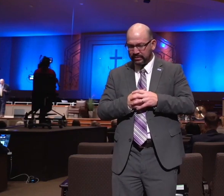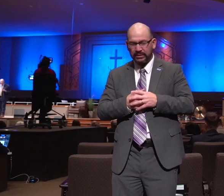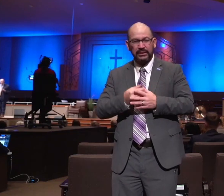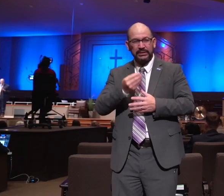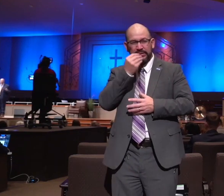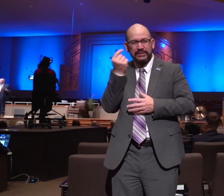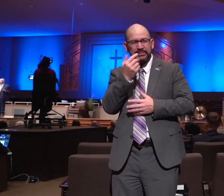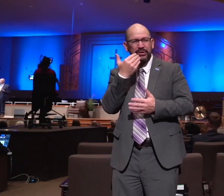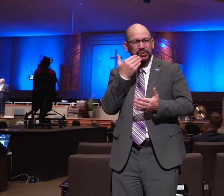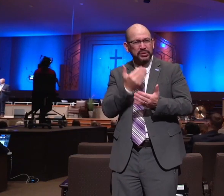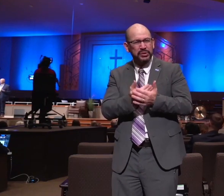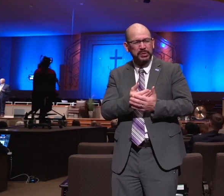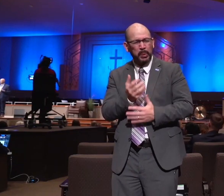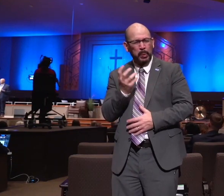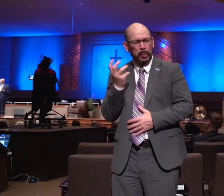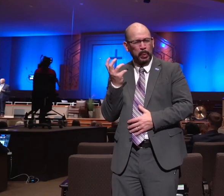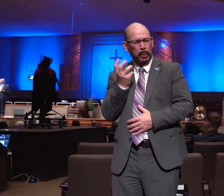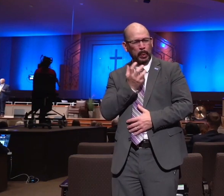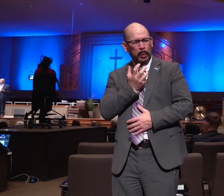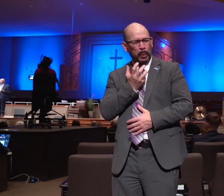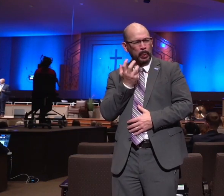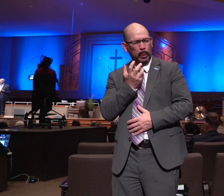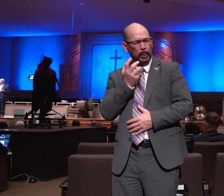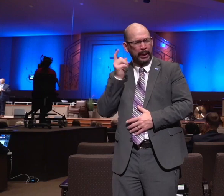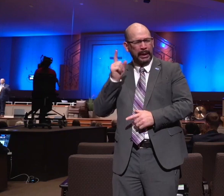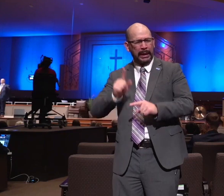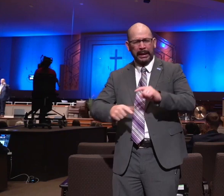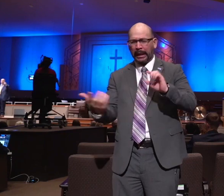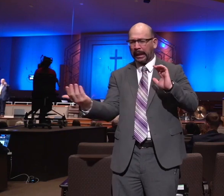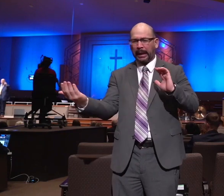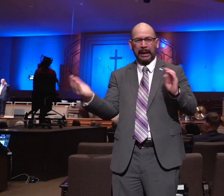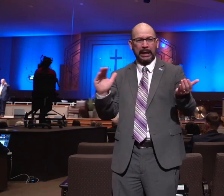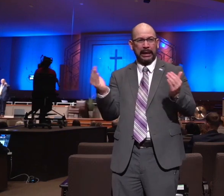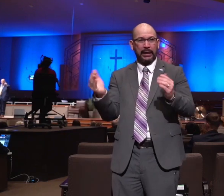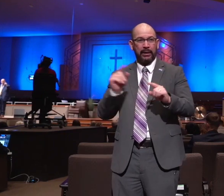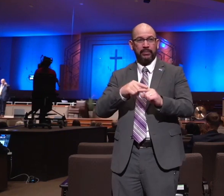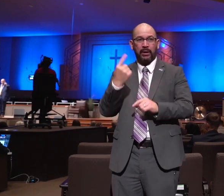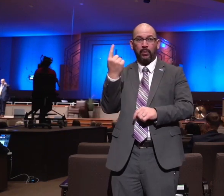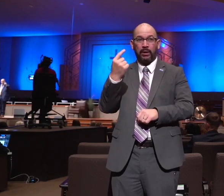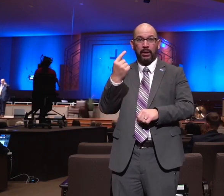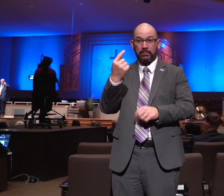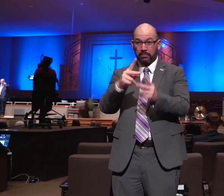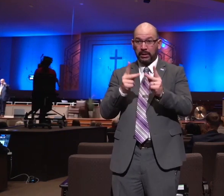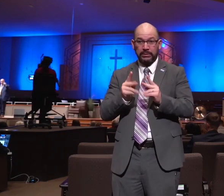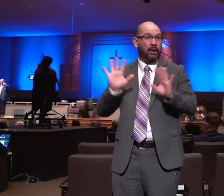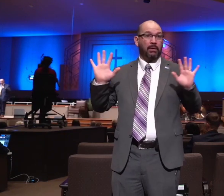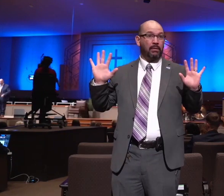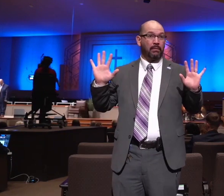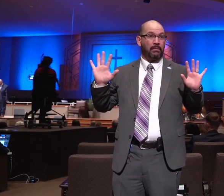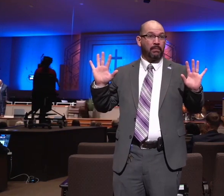that nothing compared to it